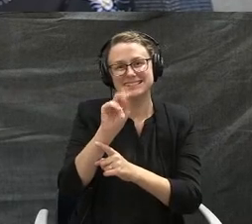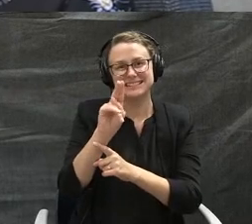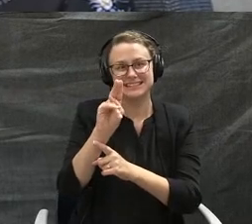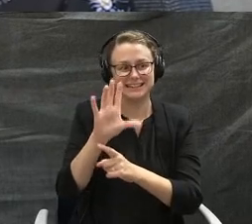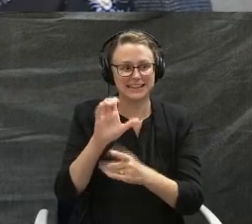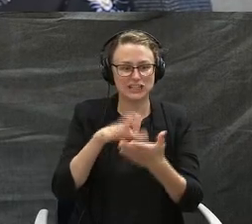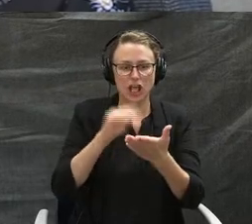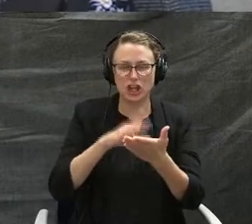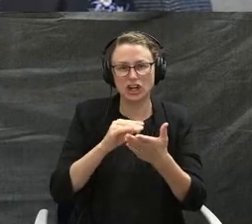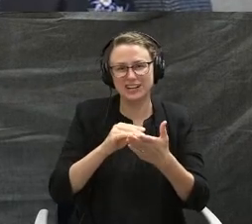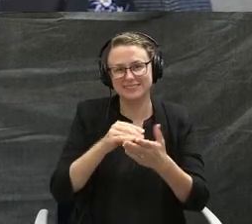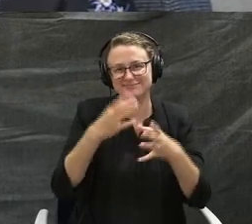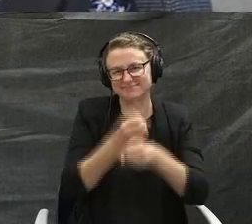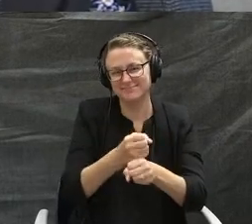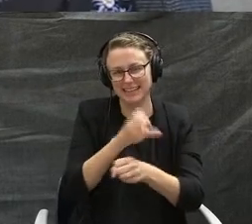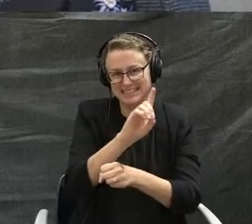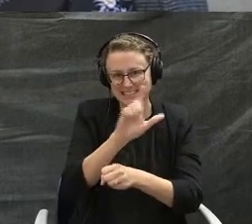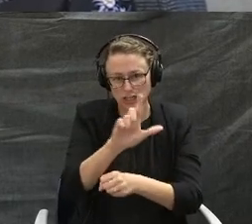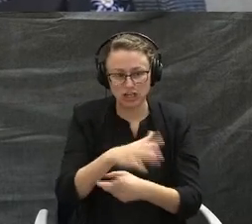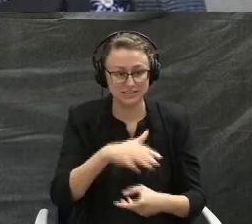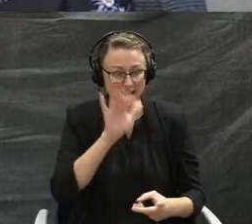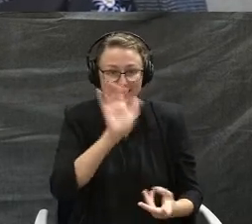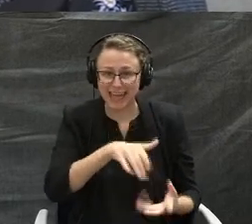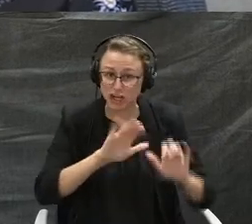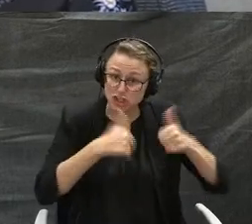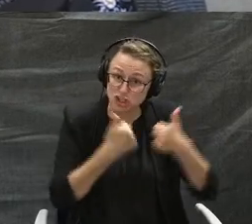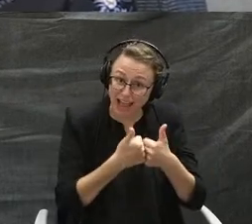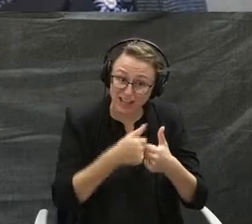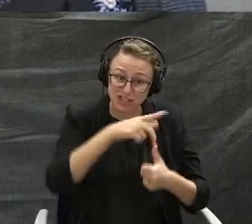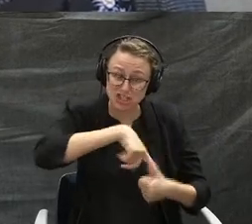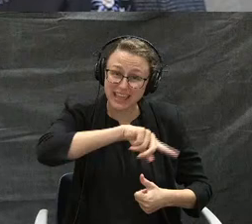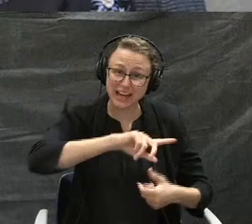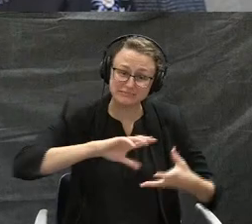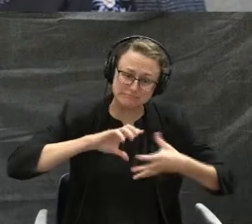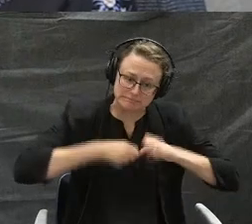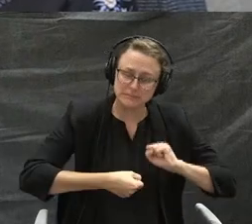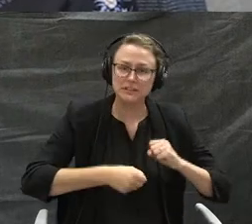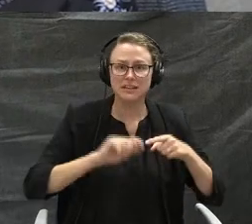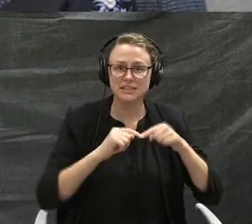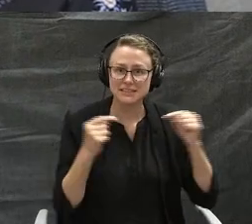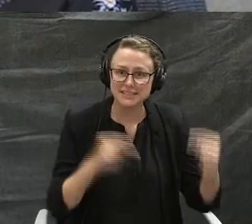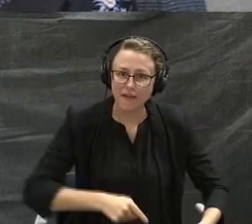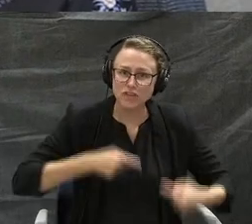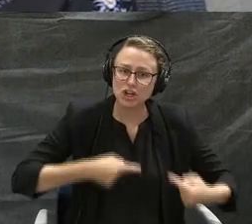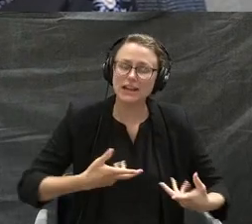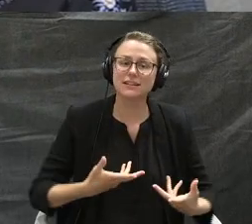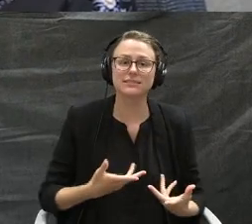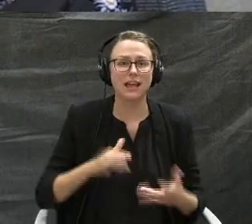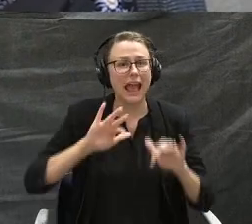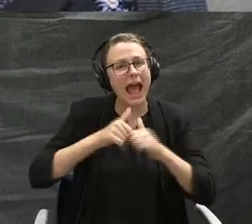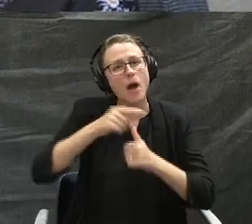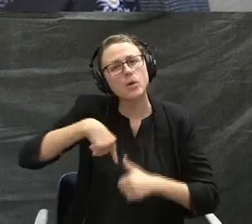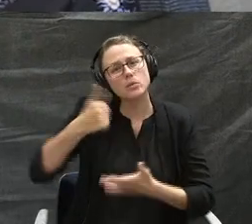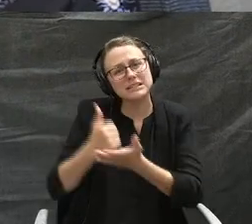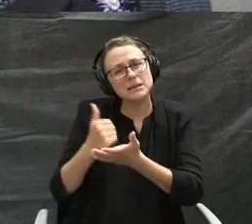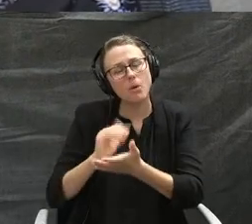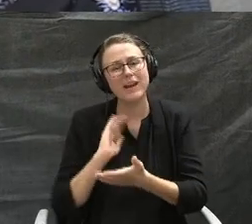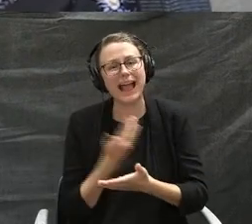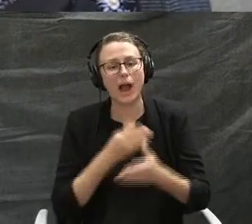silently suffering? At the same time, how are we supporting our teachers pair as aids and general staff? They were faced